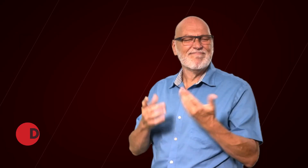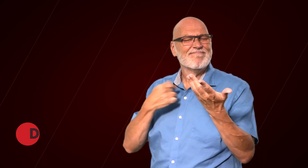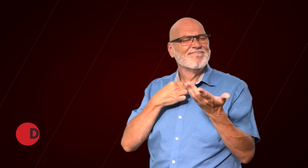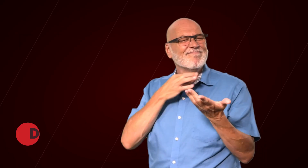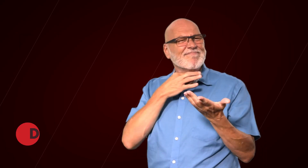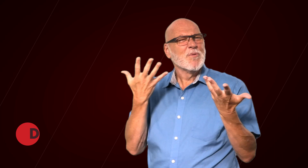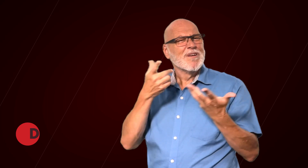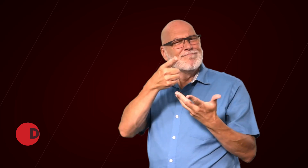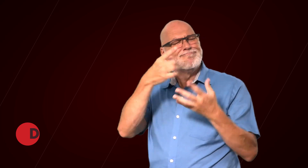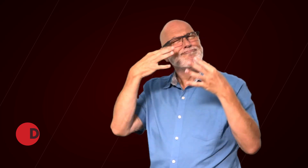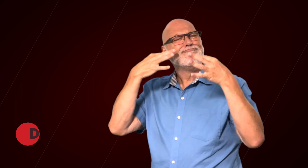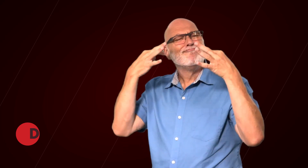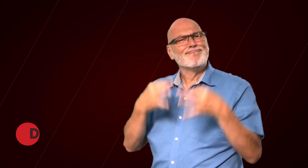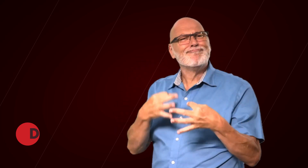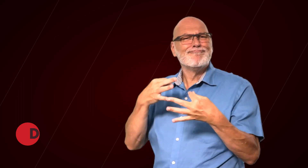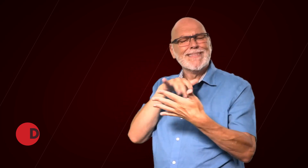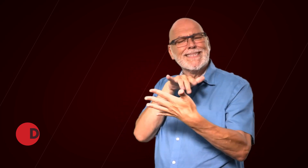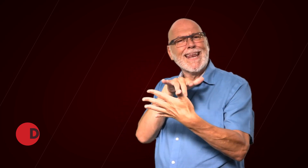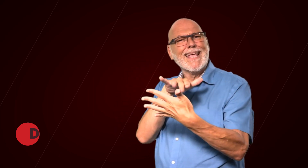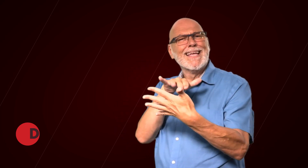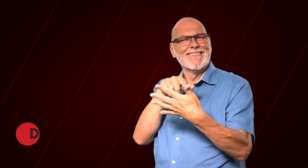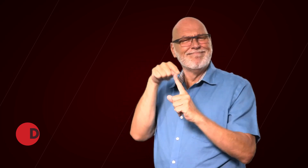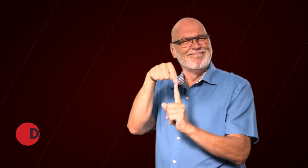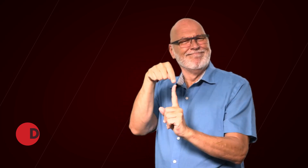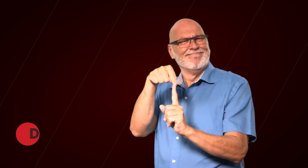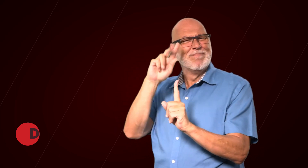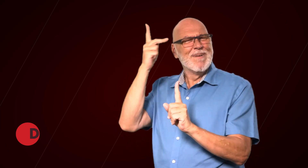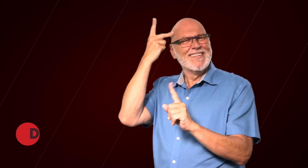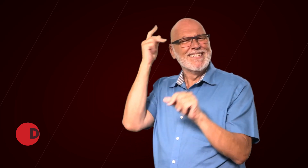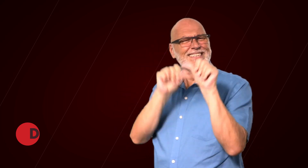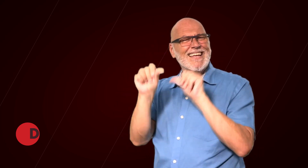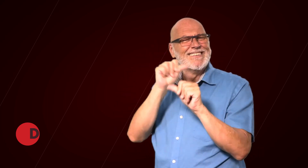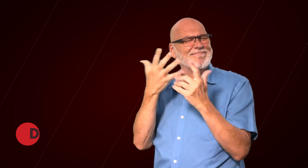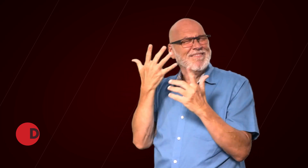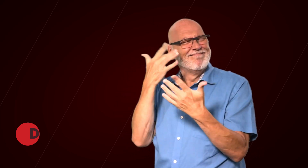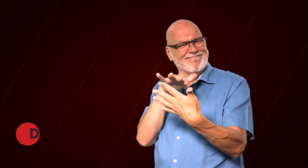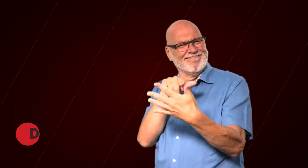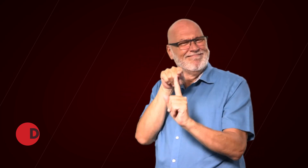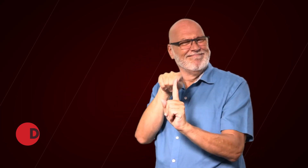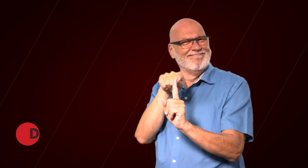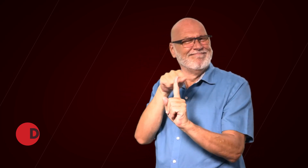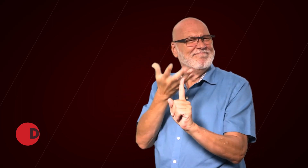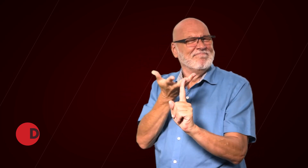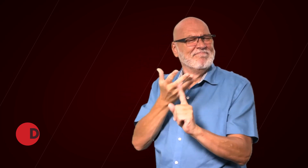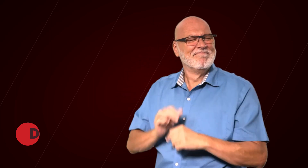[Anselmo]: What made you decide to study political science?